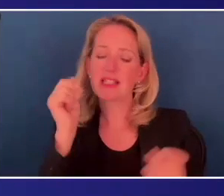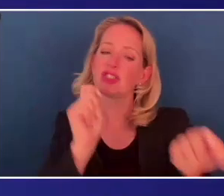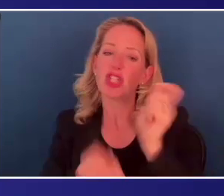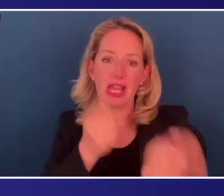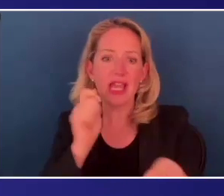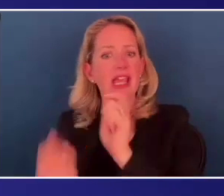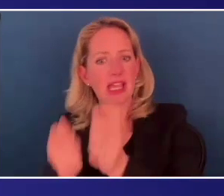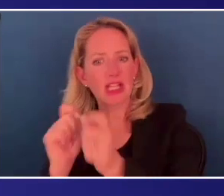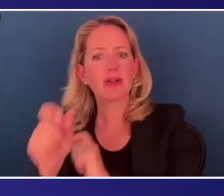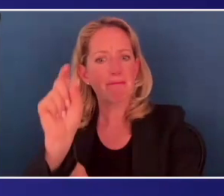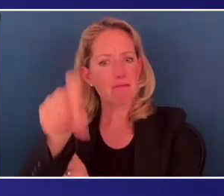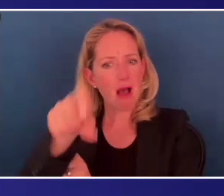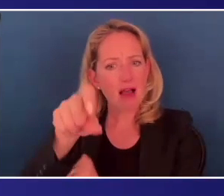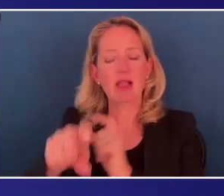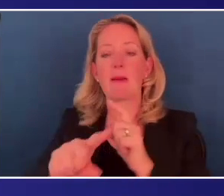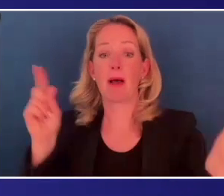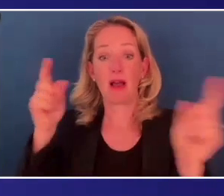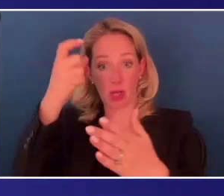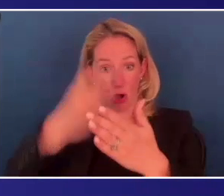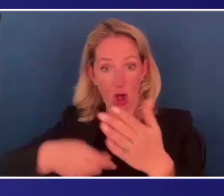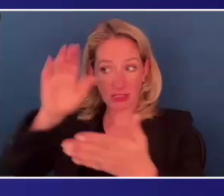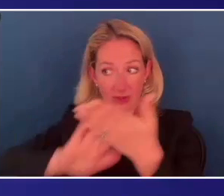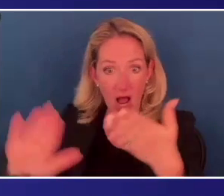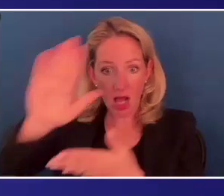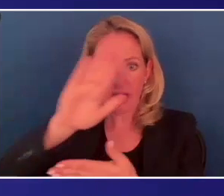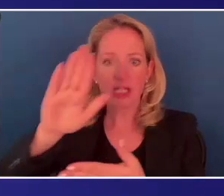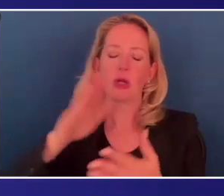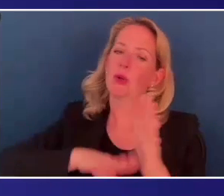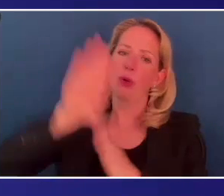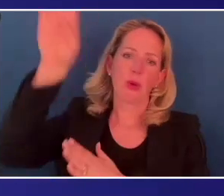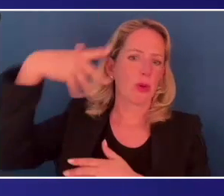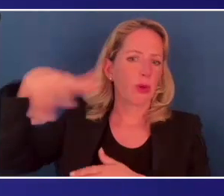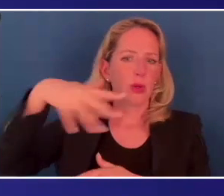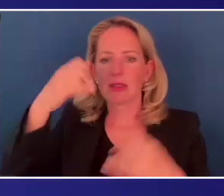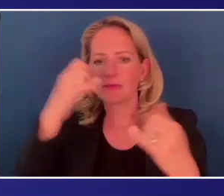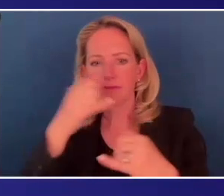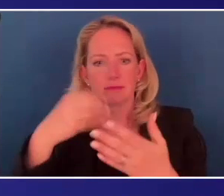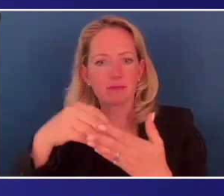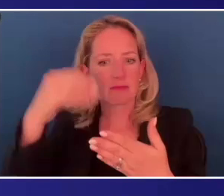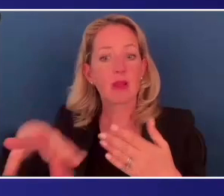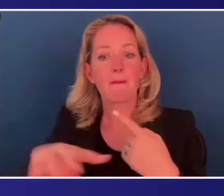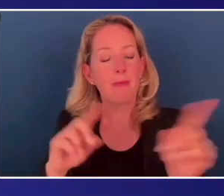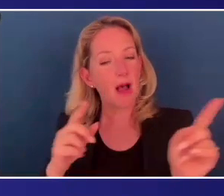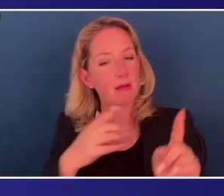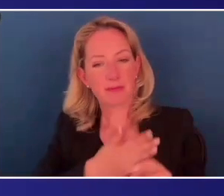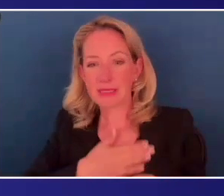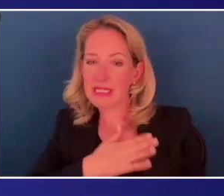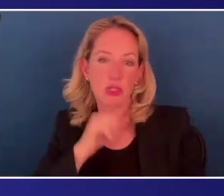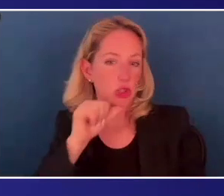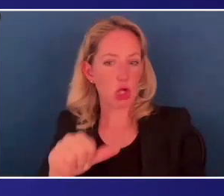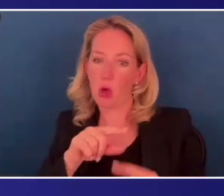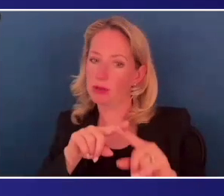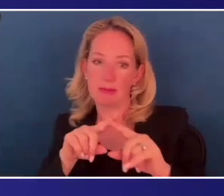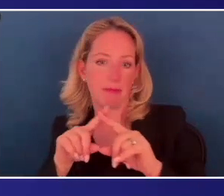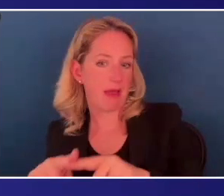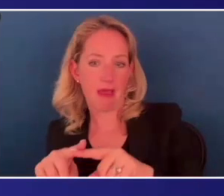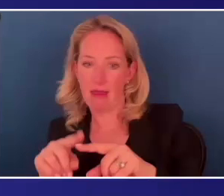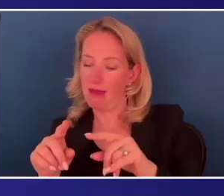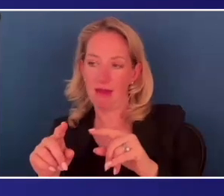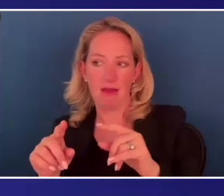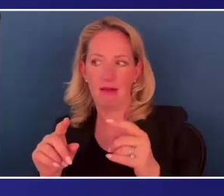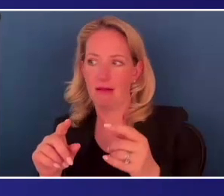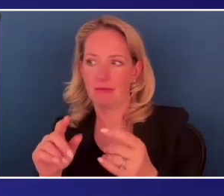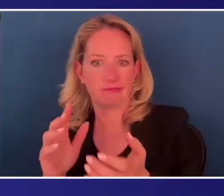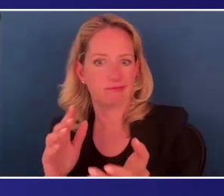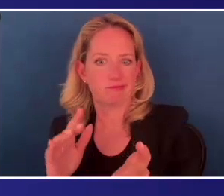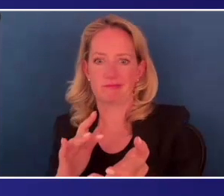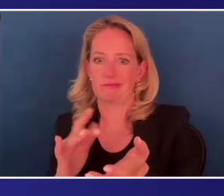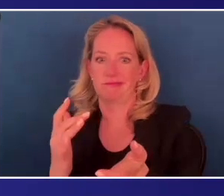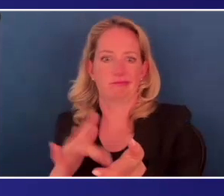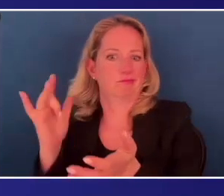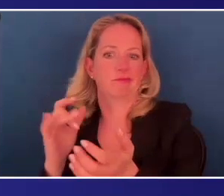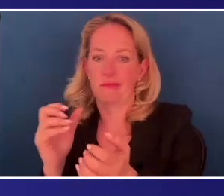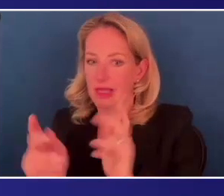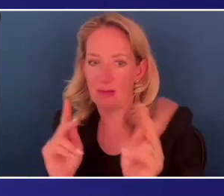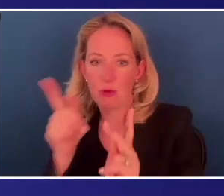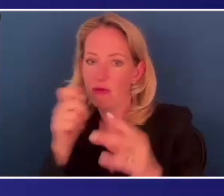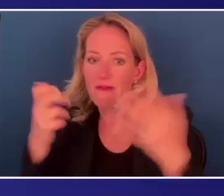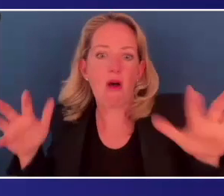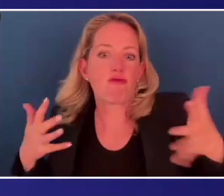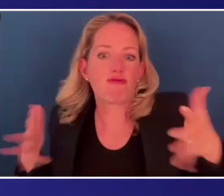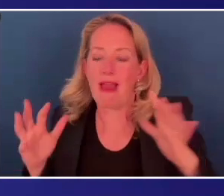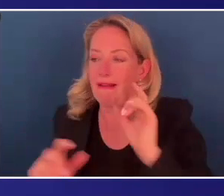The cost of college must be r rained in, but it should not be done on the facts of people who have already given so much only to have the metaphorical rug pulled out from under us.